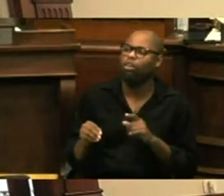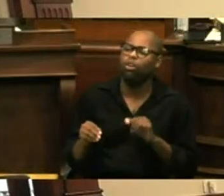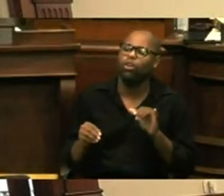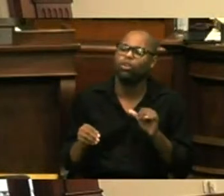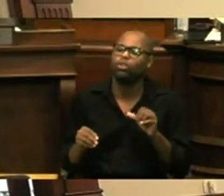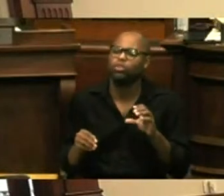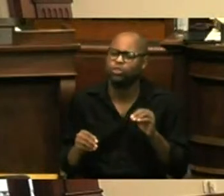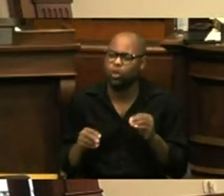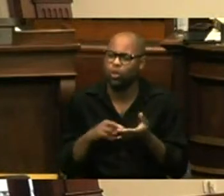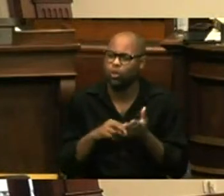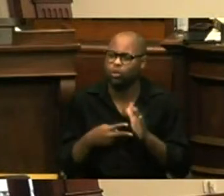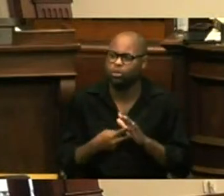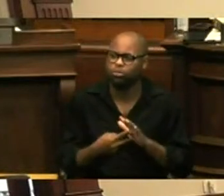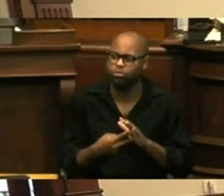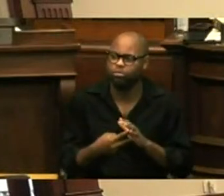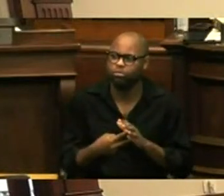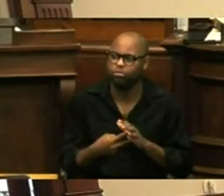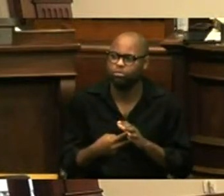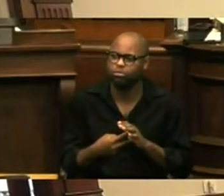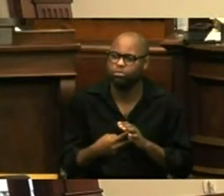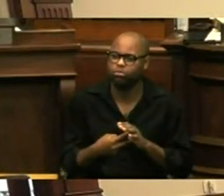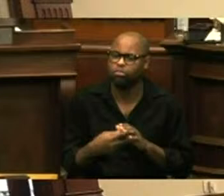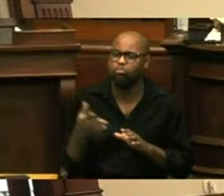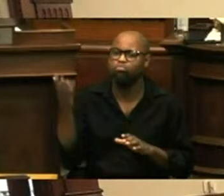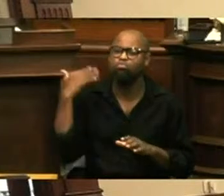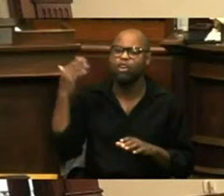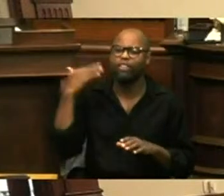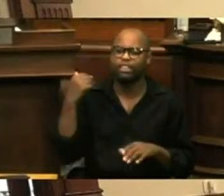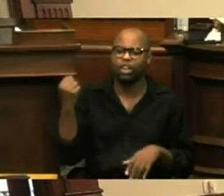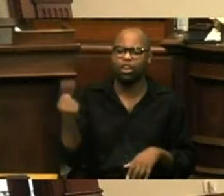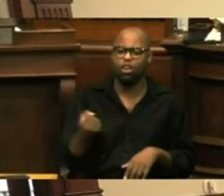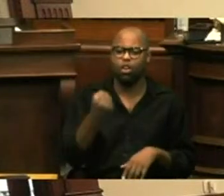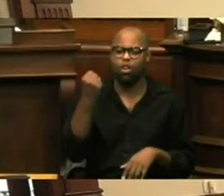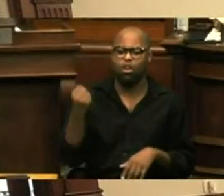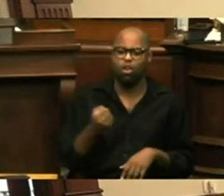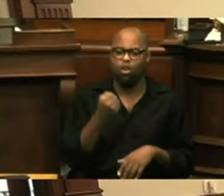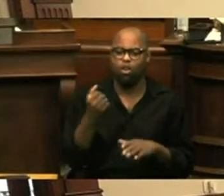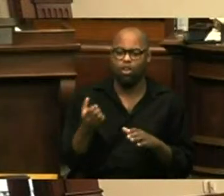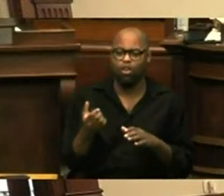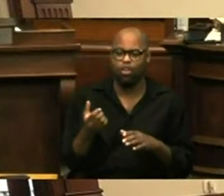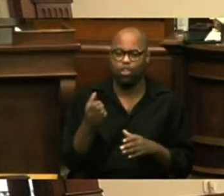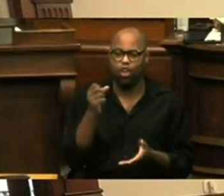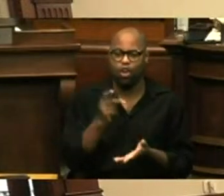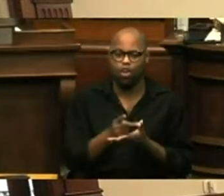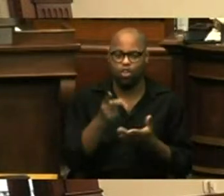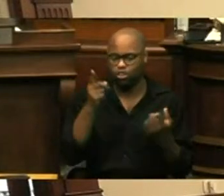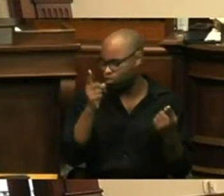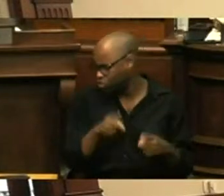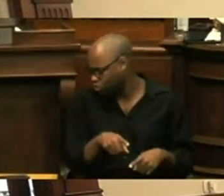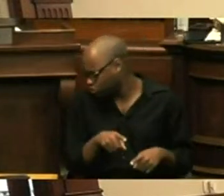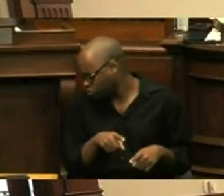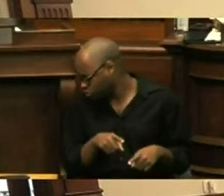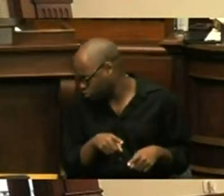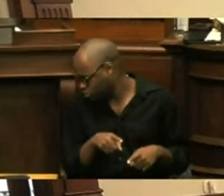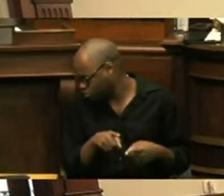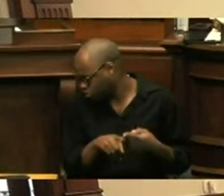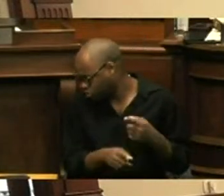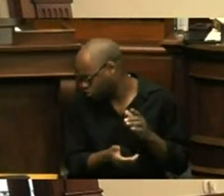administration. So we previously